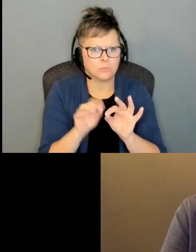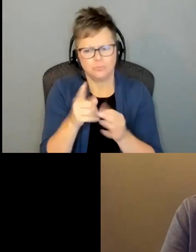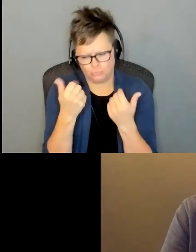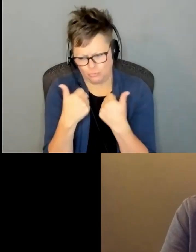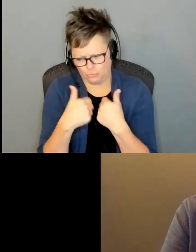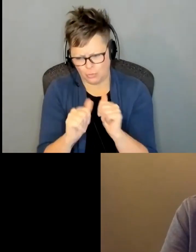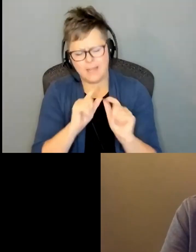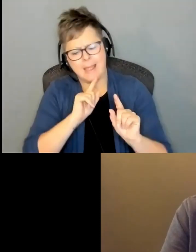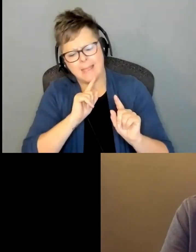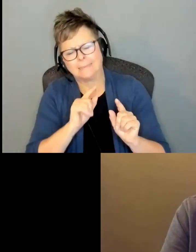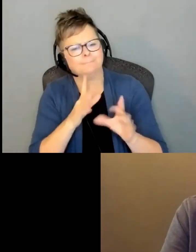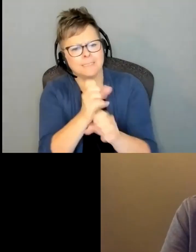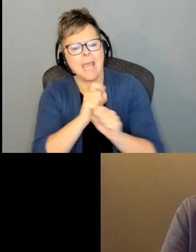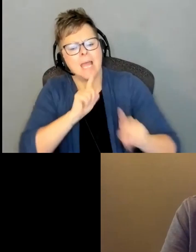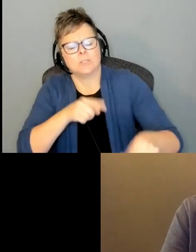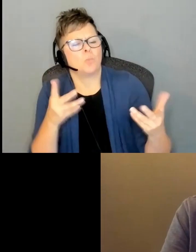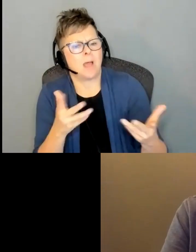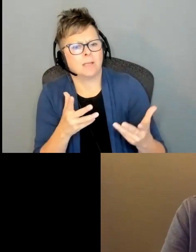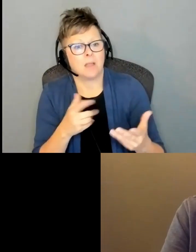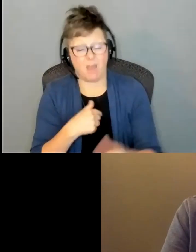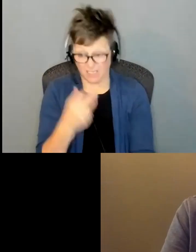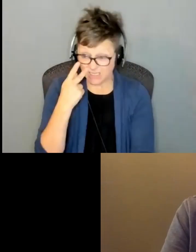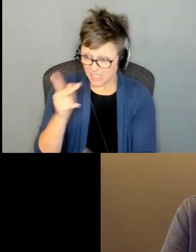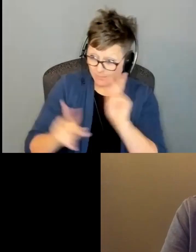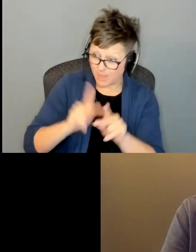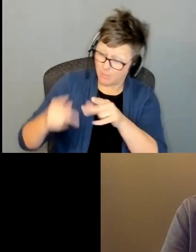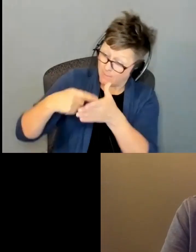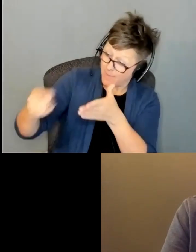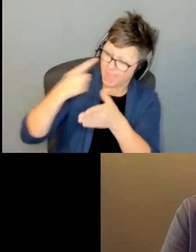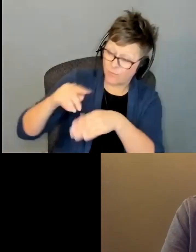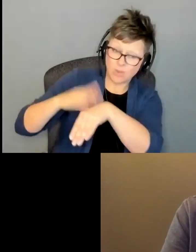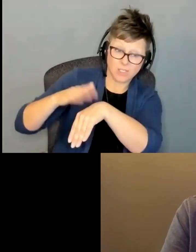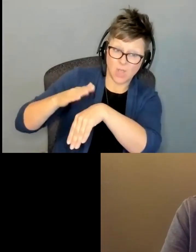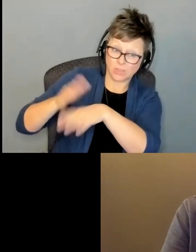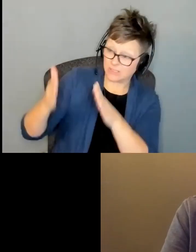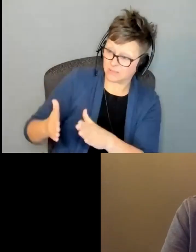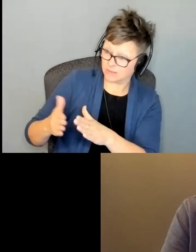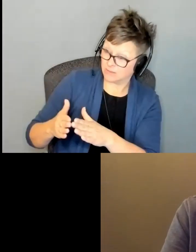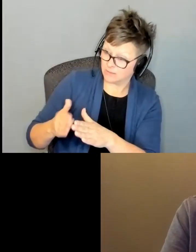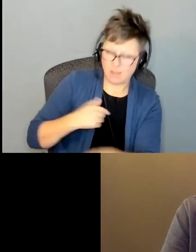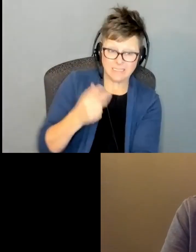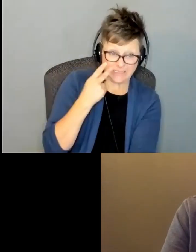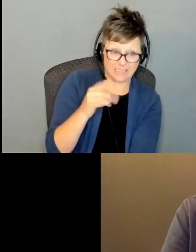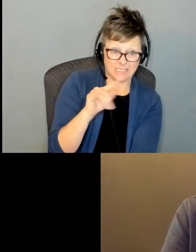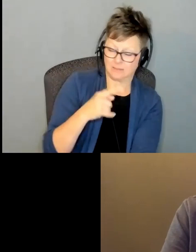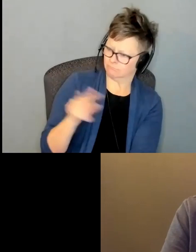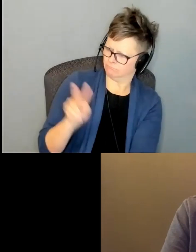Believe me, I see people paying for consultations to do this work. Here’s the good news.